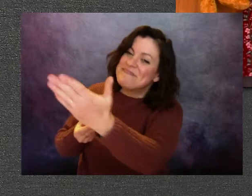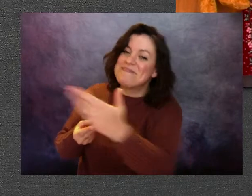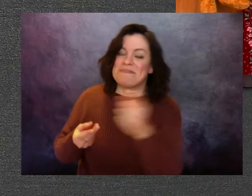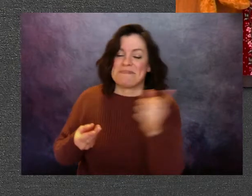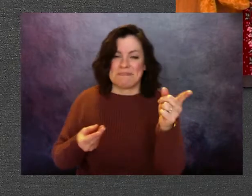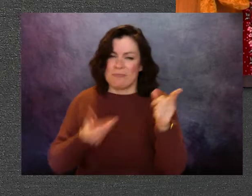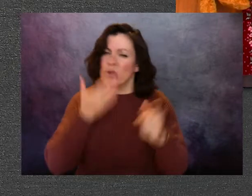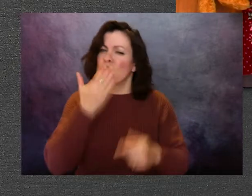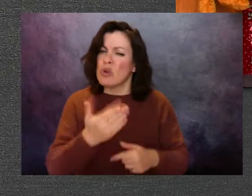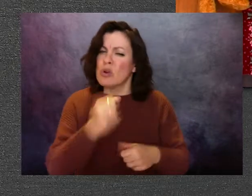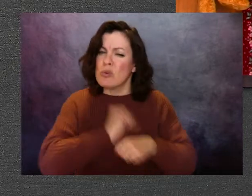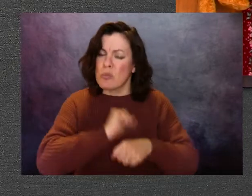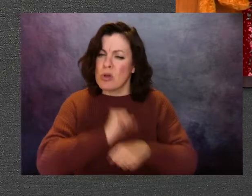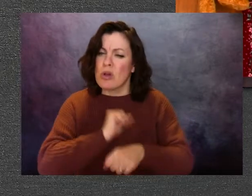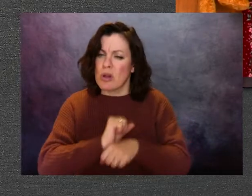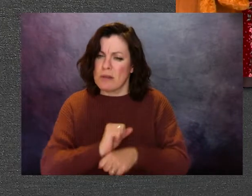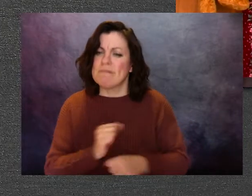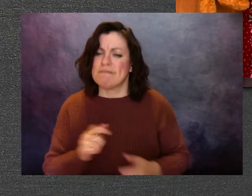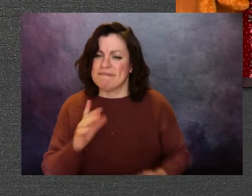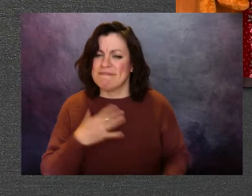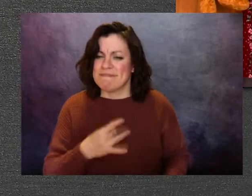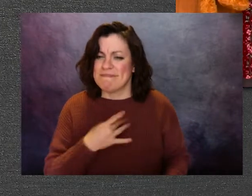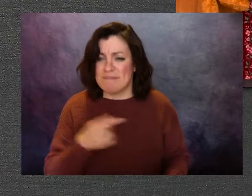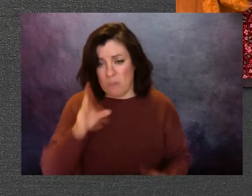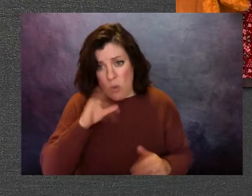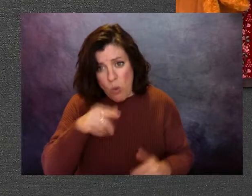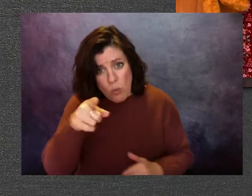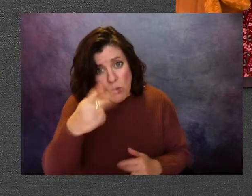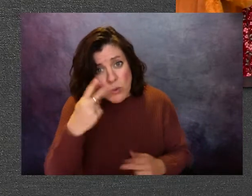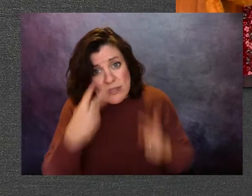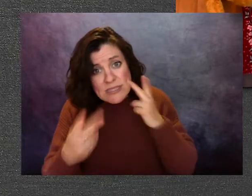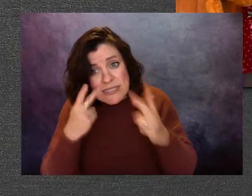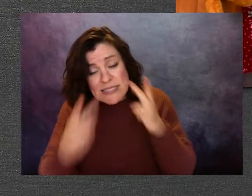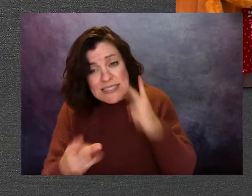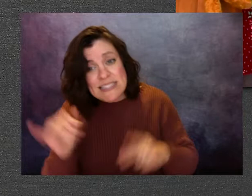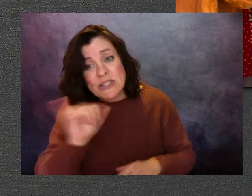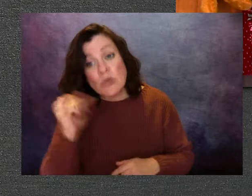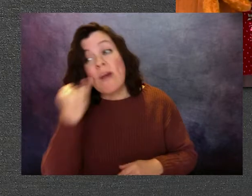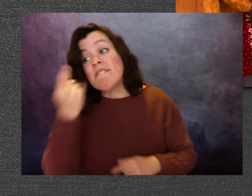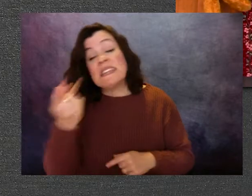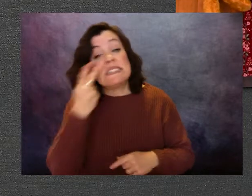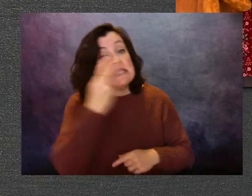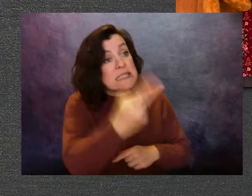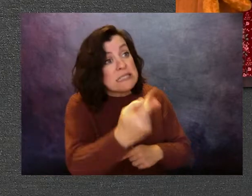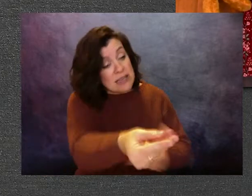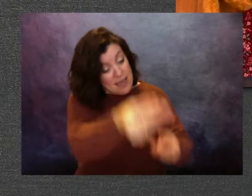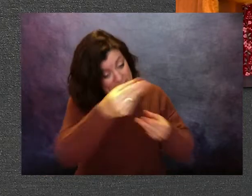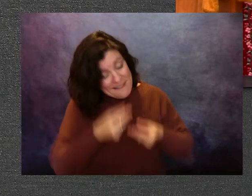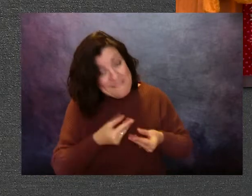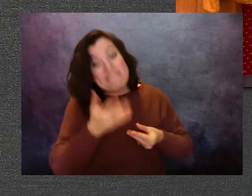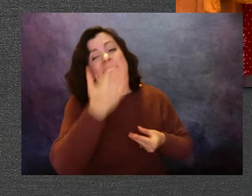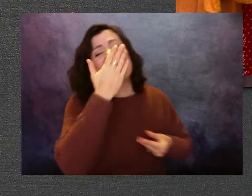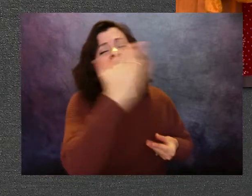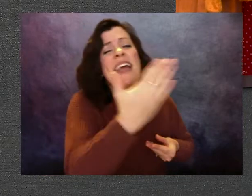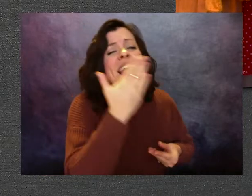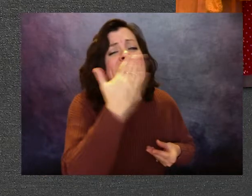I hope that you friends have a mail carrier too. And you could just say thank you to them. Say thank you for delivering my mail. I love it. All right.